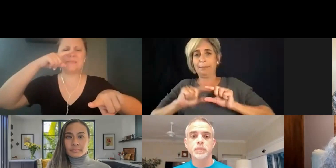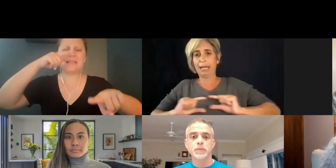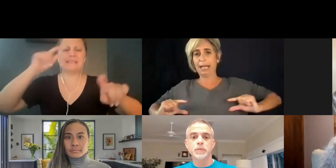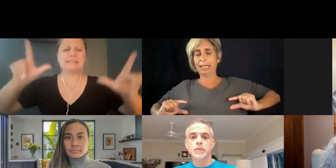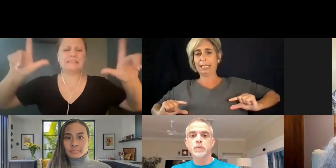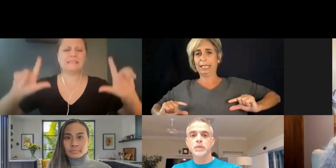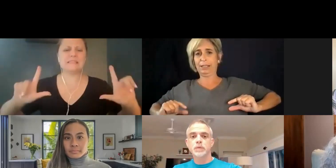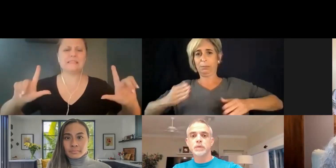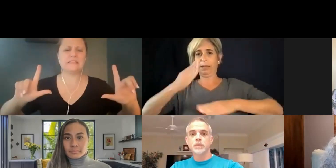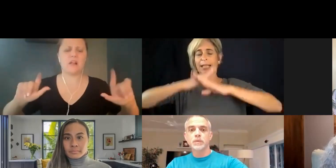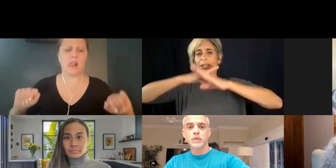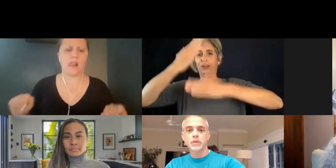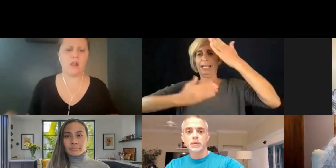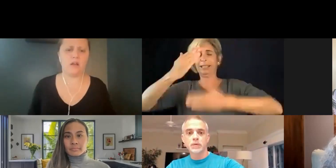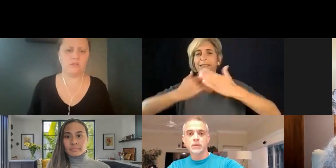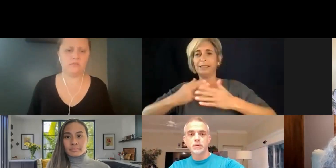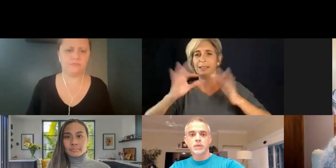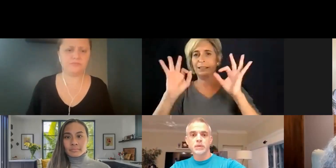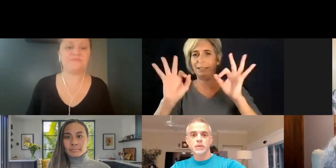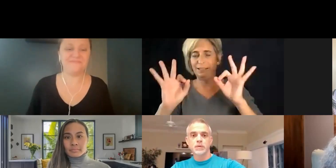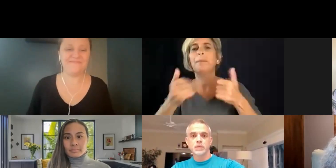can't see your, your name tag is blocking your hands.